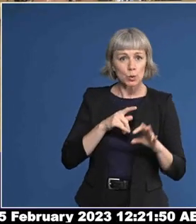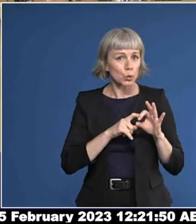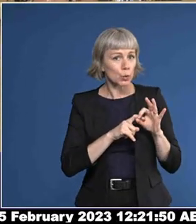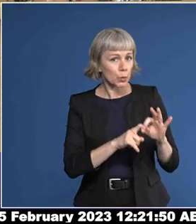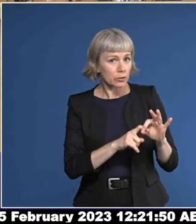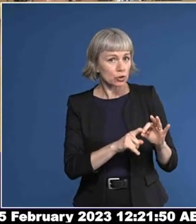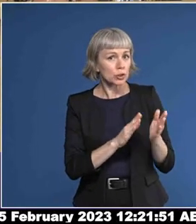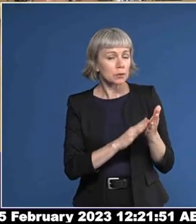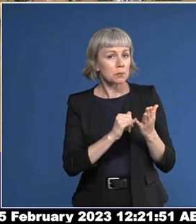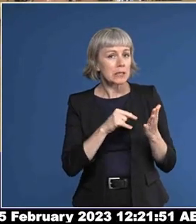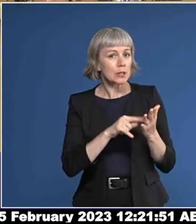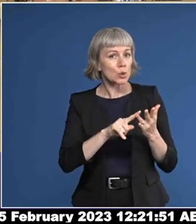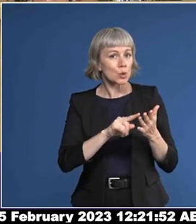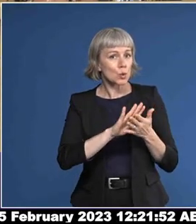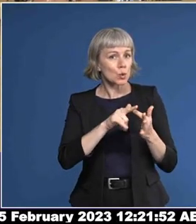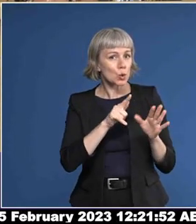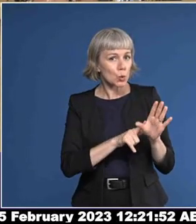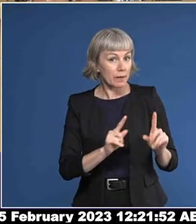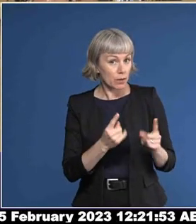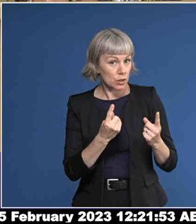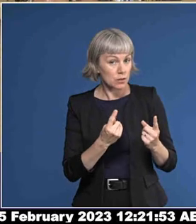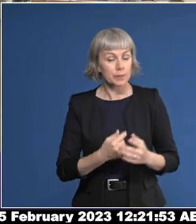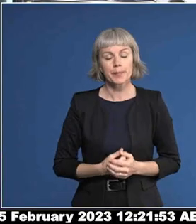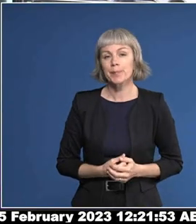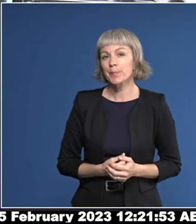Just to follow up, Ms Toohey, the composition of the board, I think you